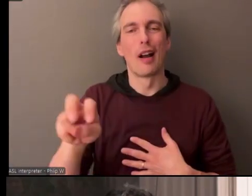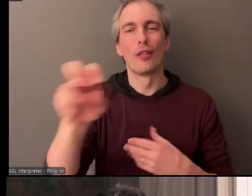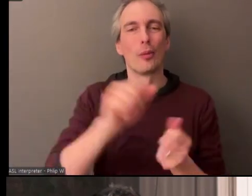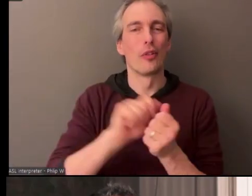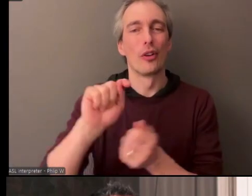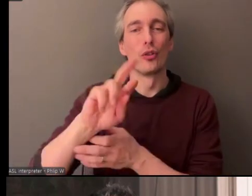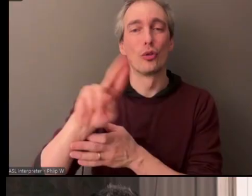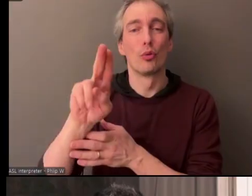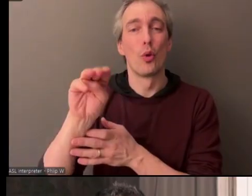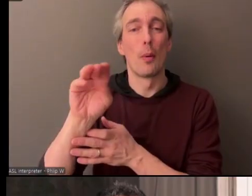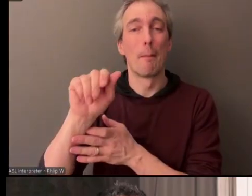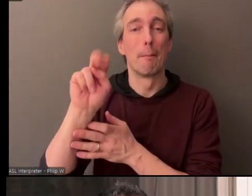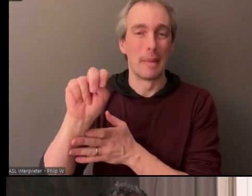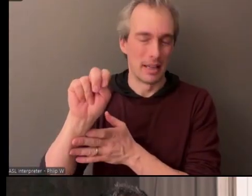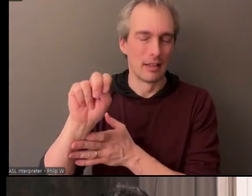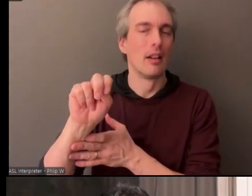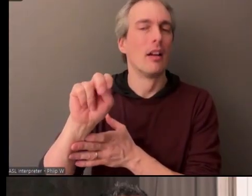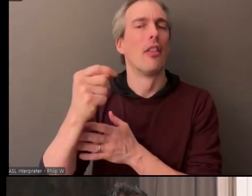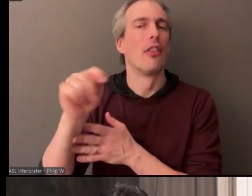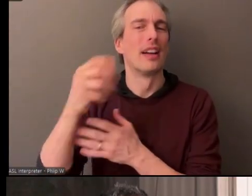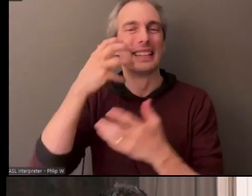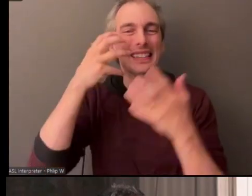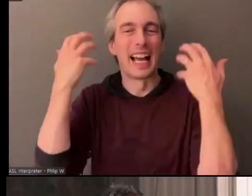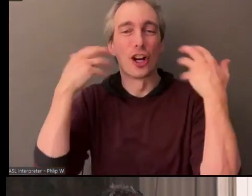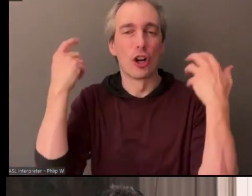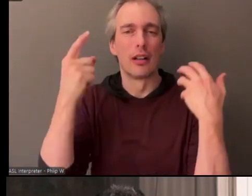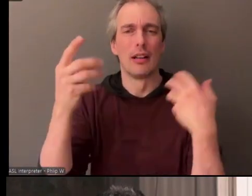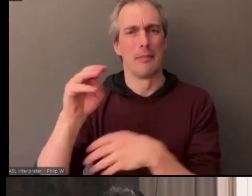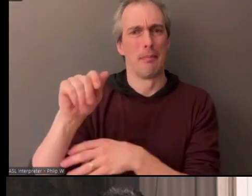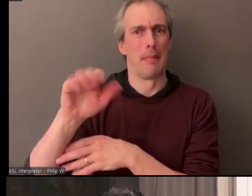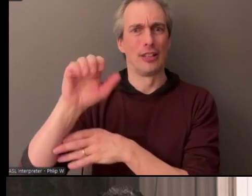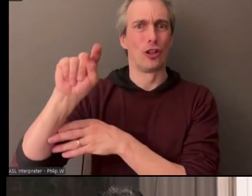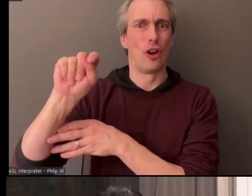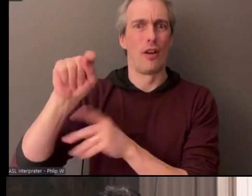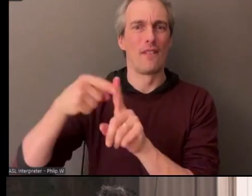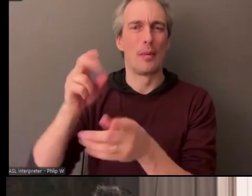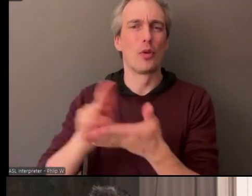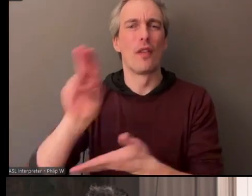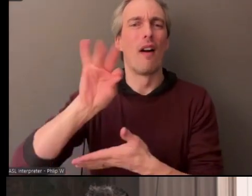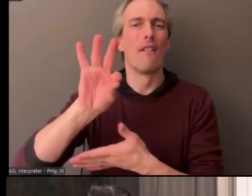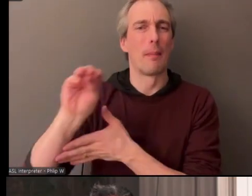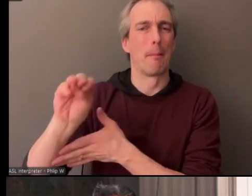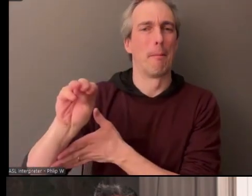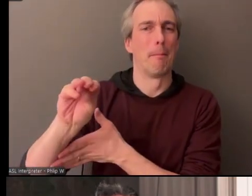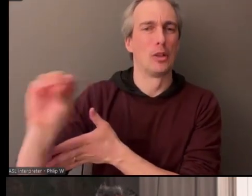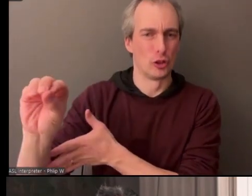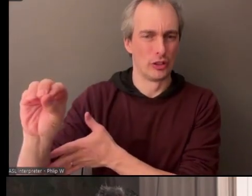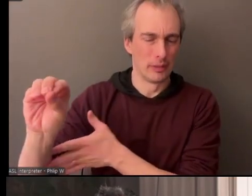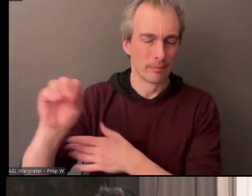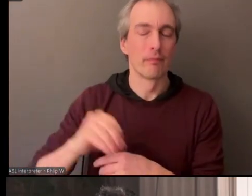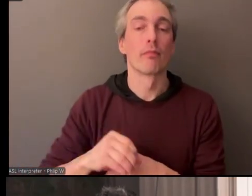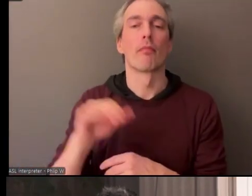That's where I graduated with a BFA in graphic design. I didn't learn to code until much later in my career.